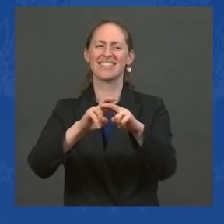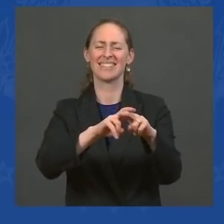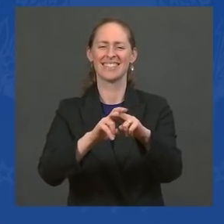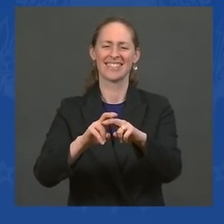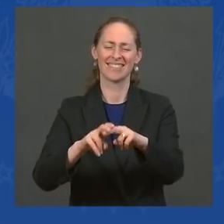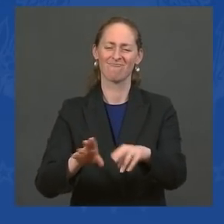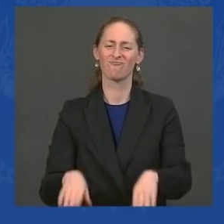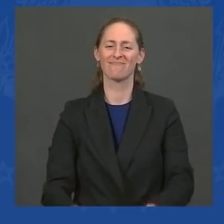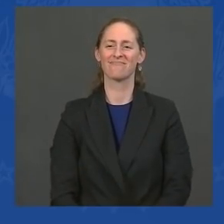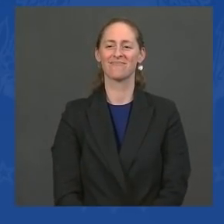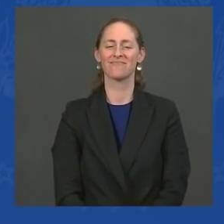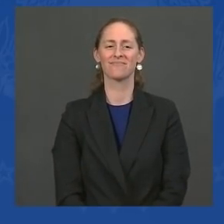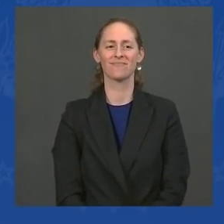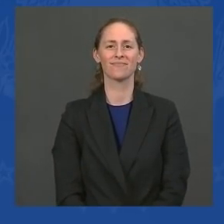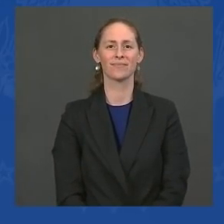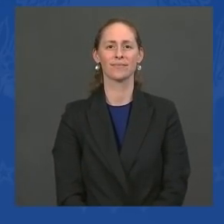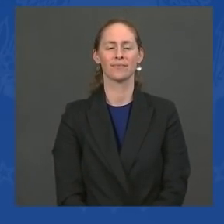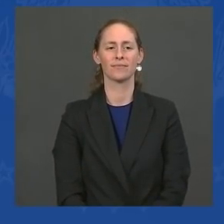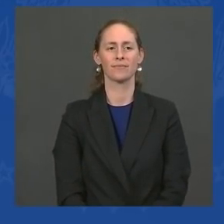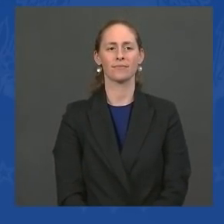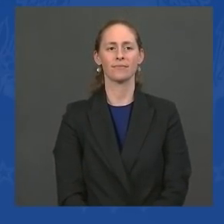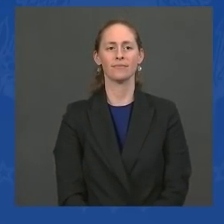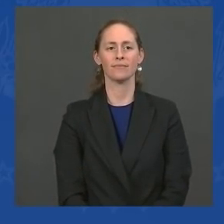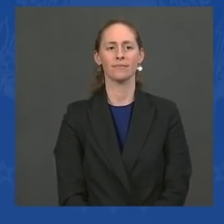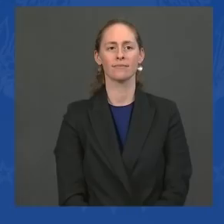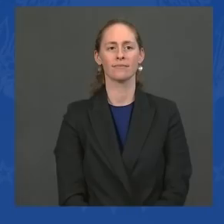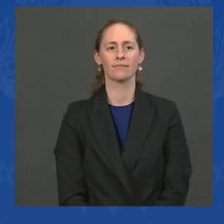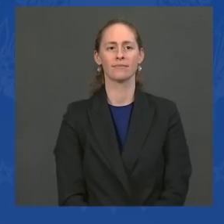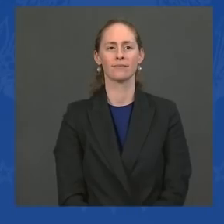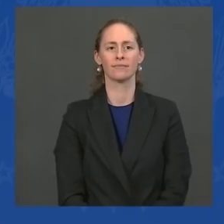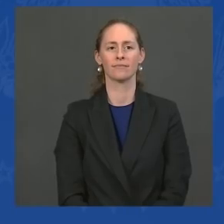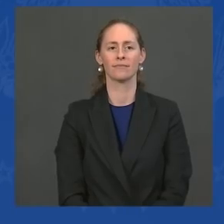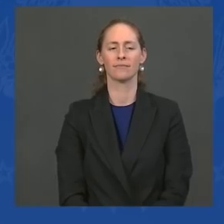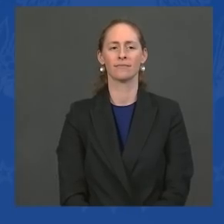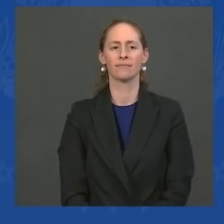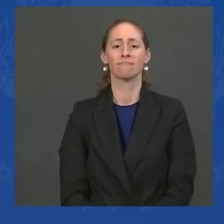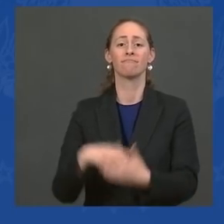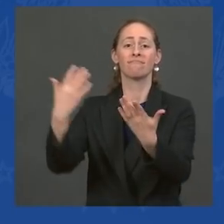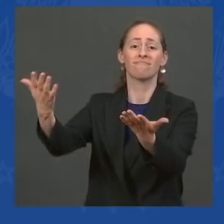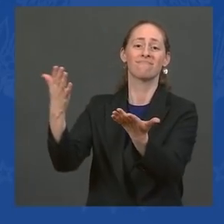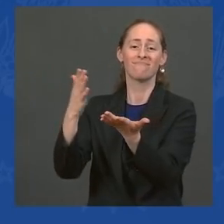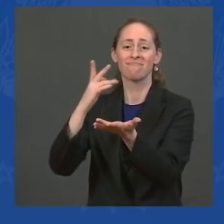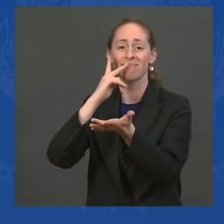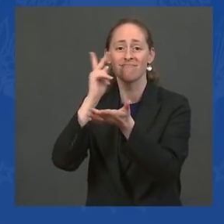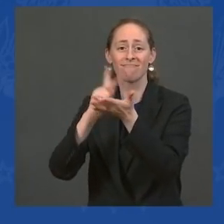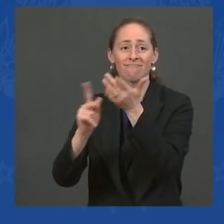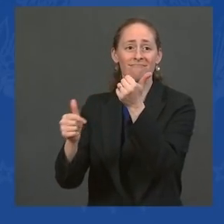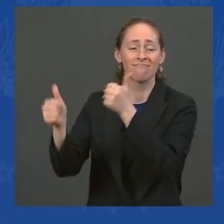Madam Secretary -- Deb, you've done an incredible job in a short amount of time.